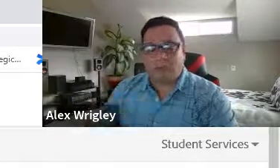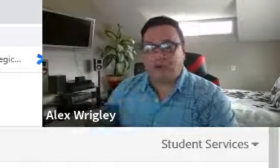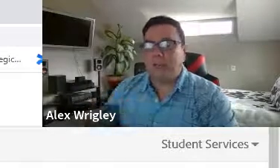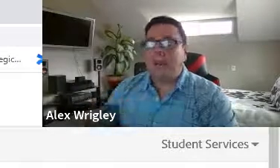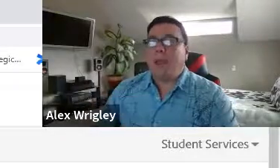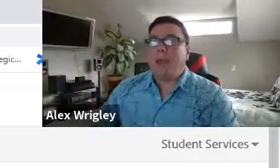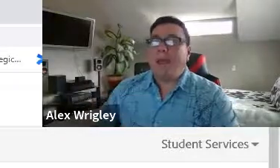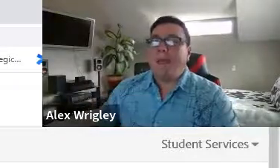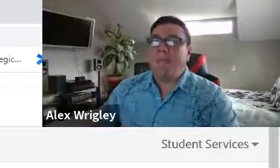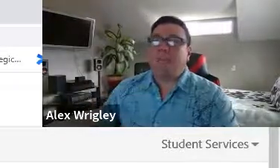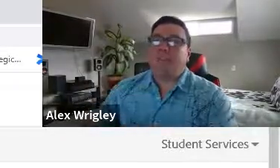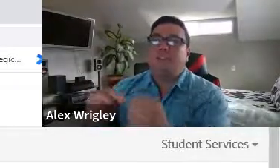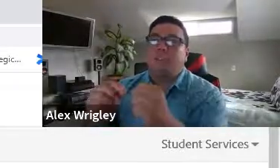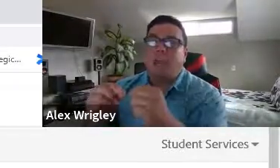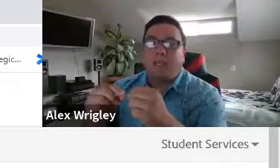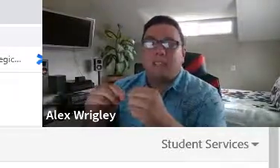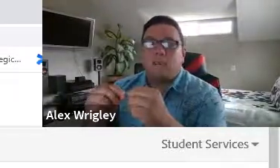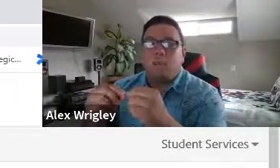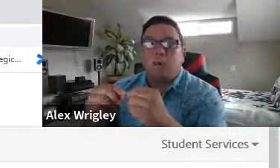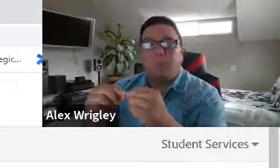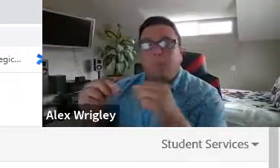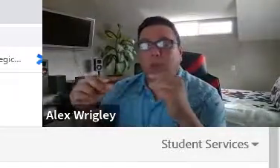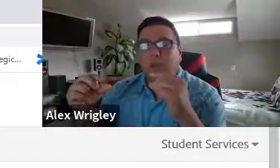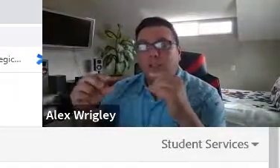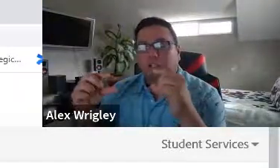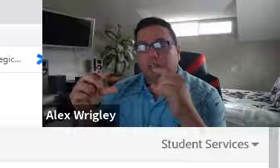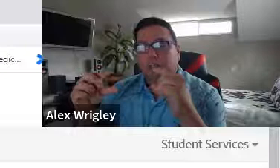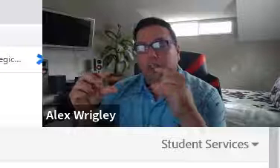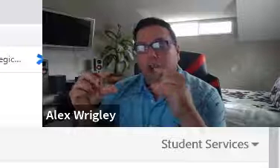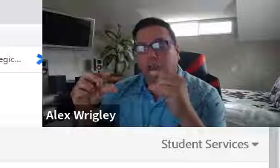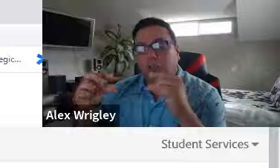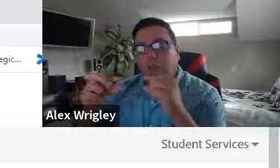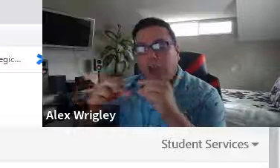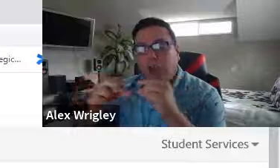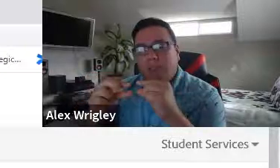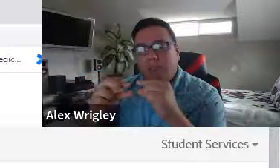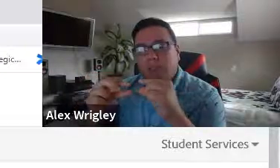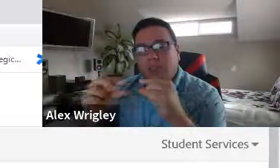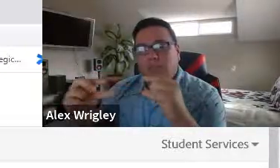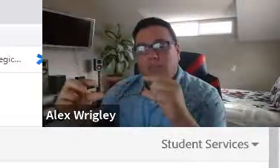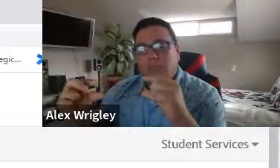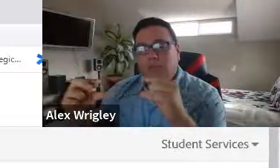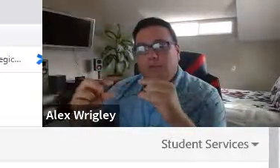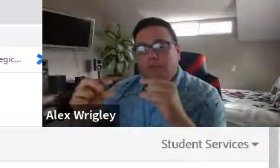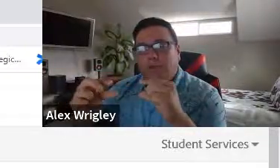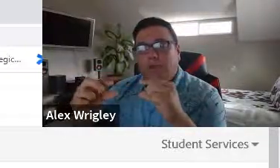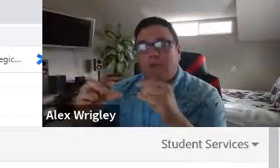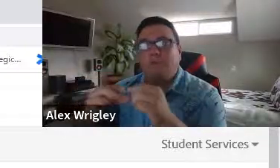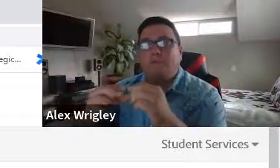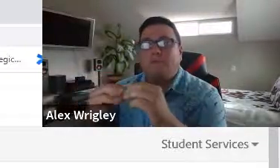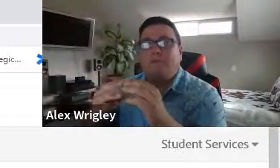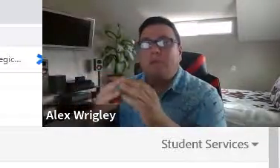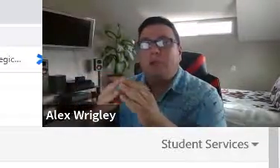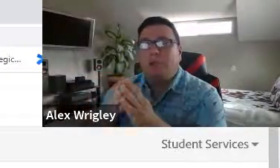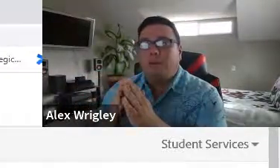over. Text will, will actually be kind of auto sized into the field, if you kind of,